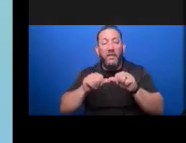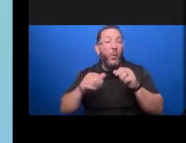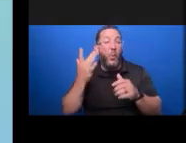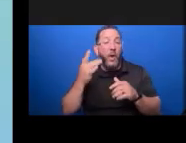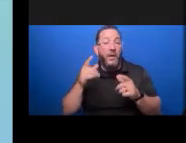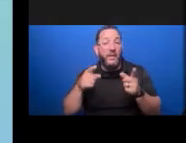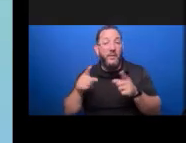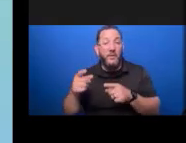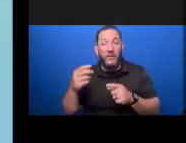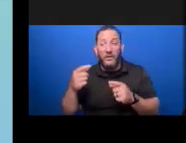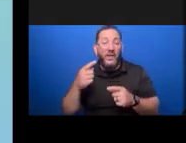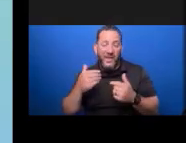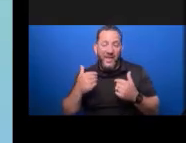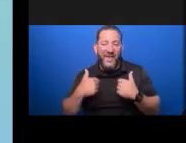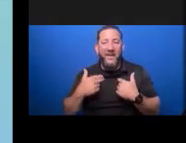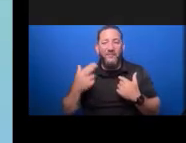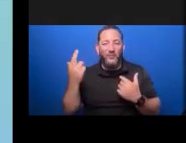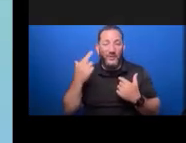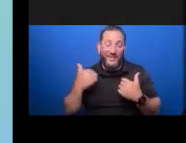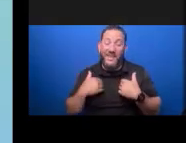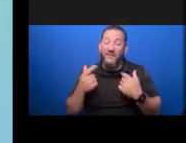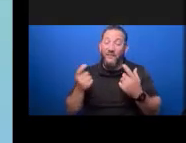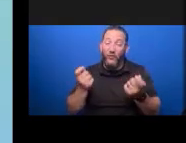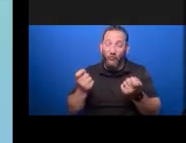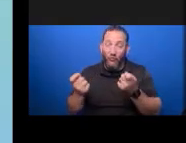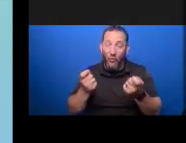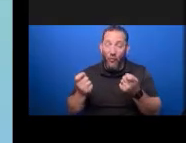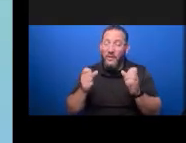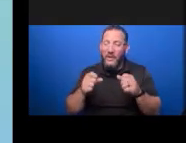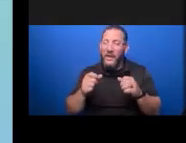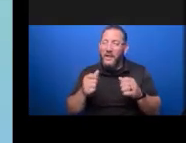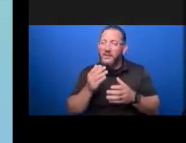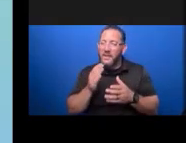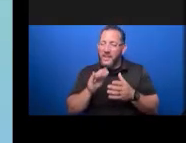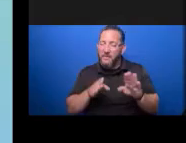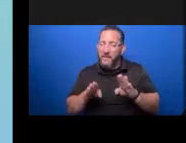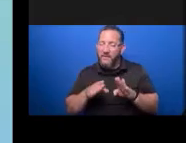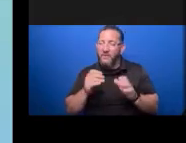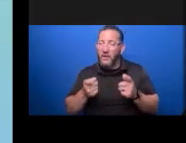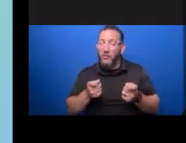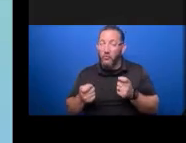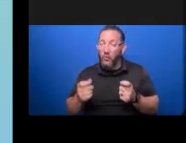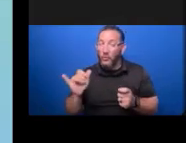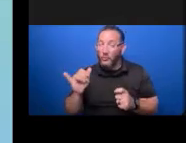child has some control over the behavior. Once the child has gotten what they want, or learns the behavior will not be